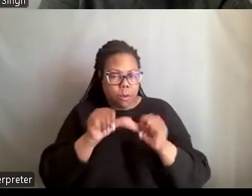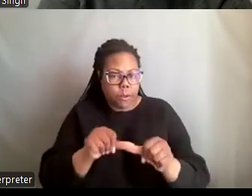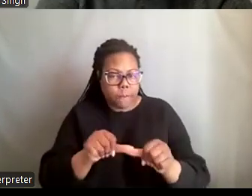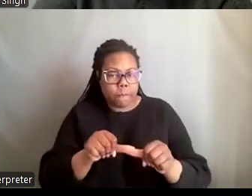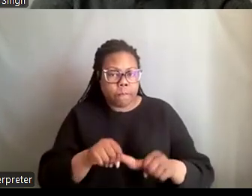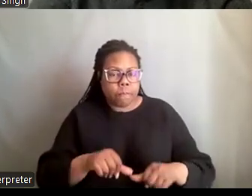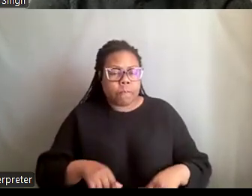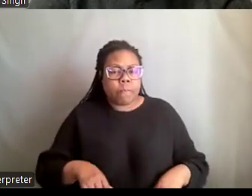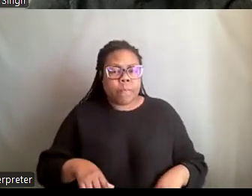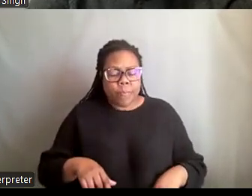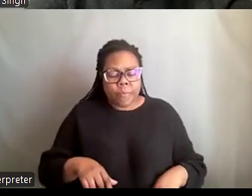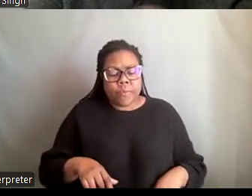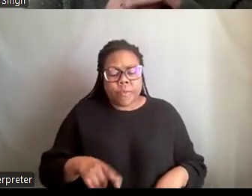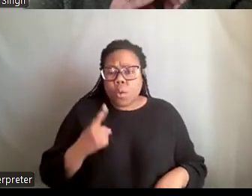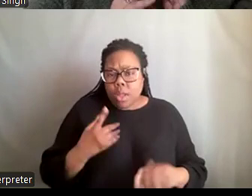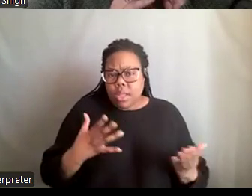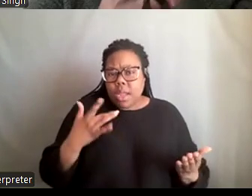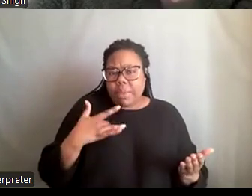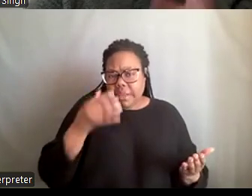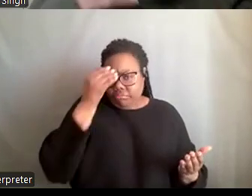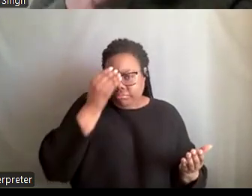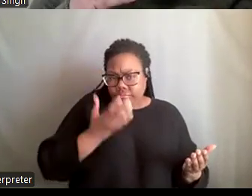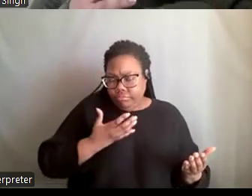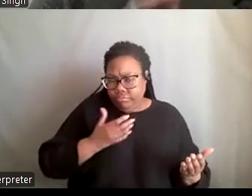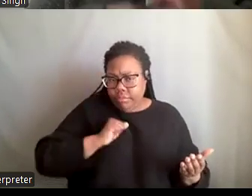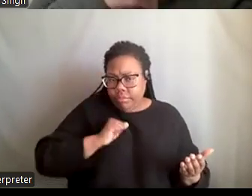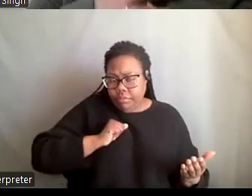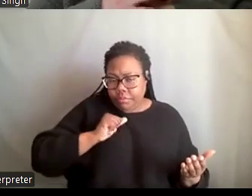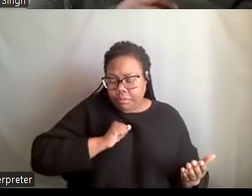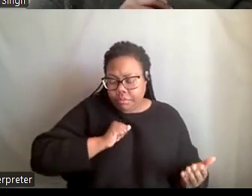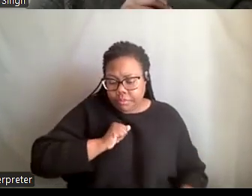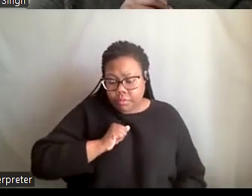think to keep going, I know one thing that I always tell